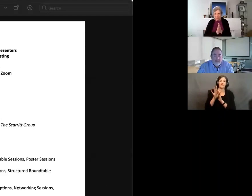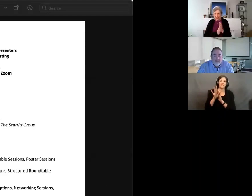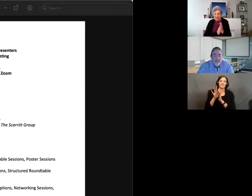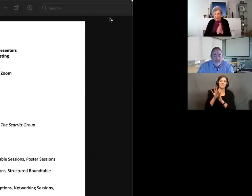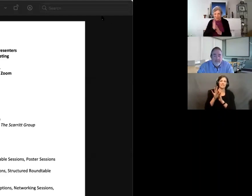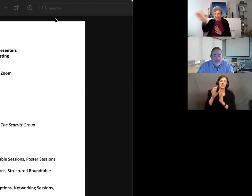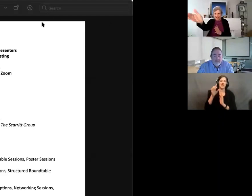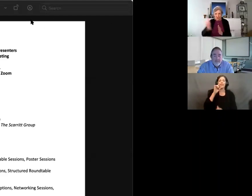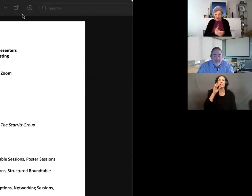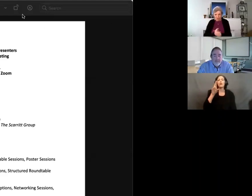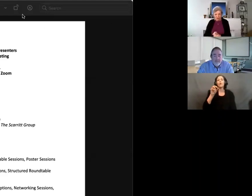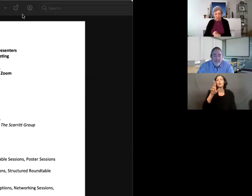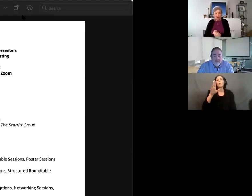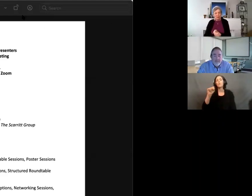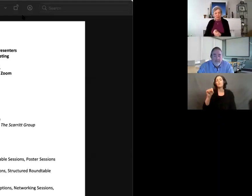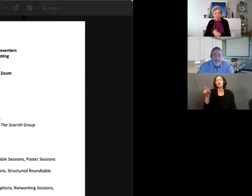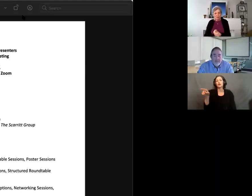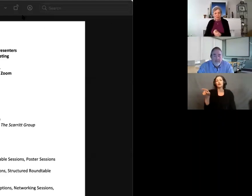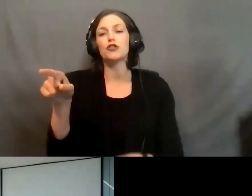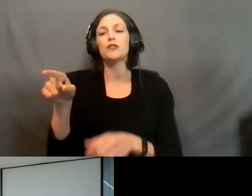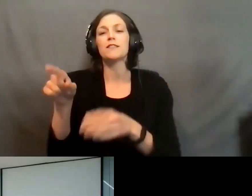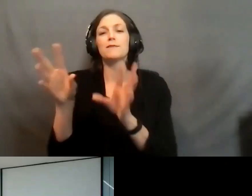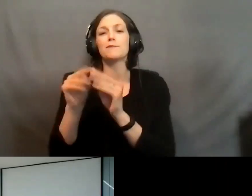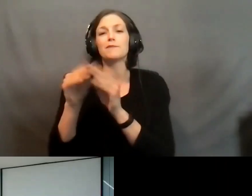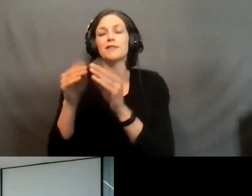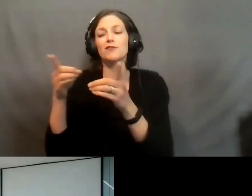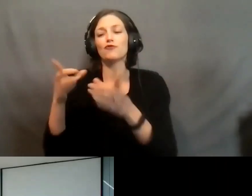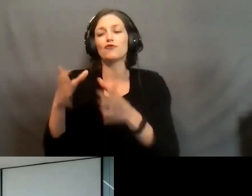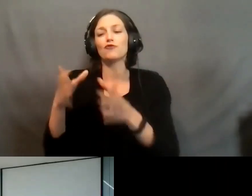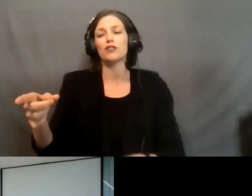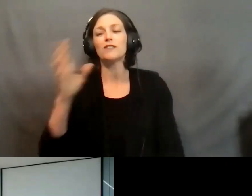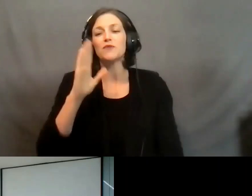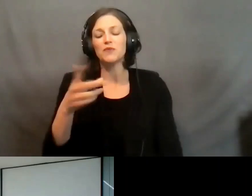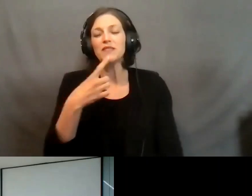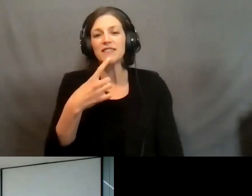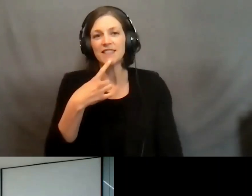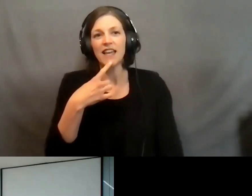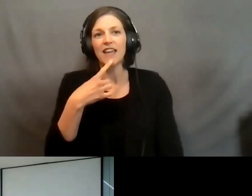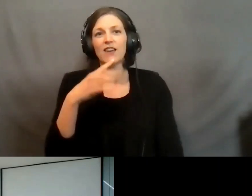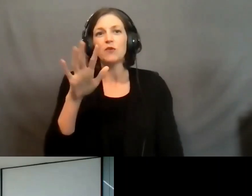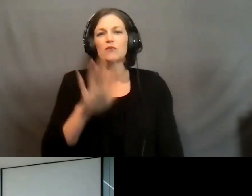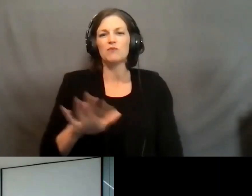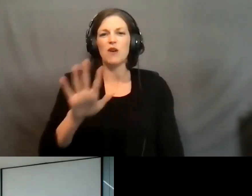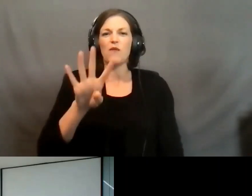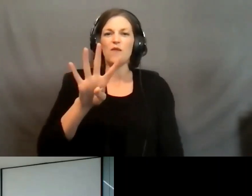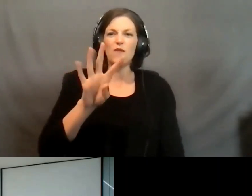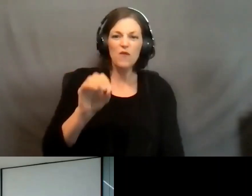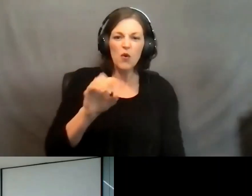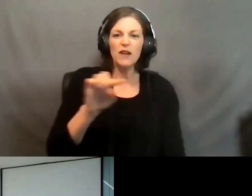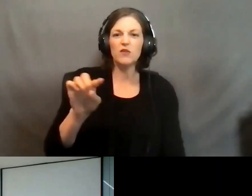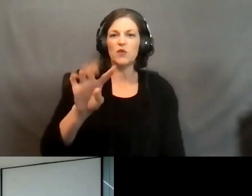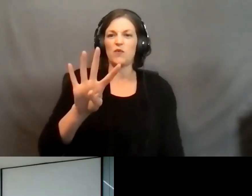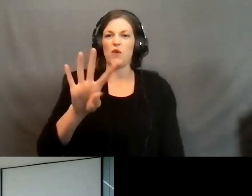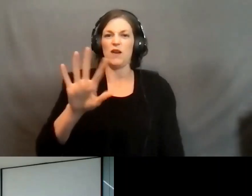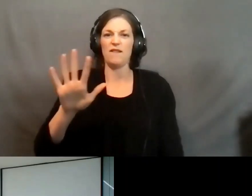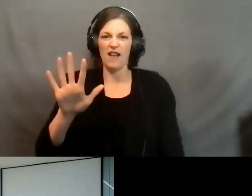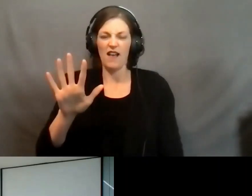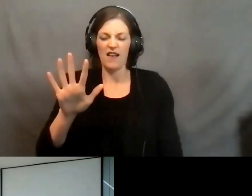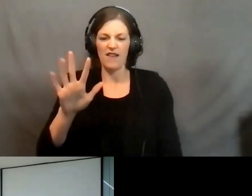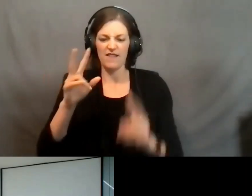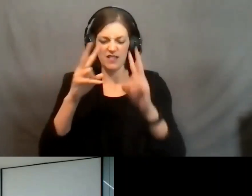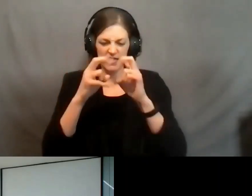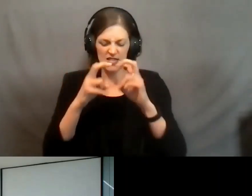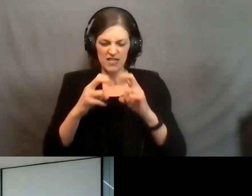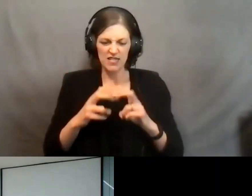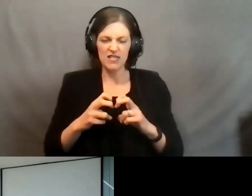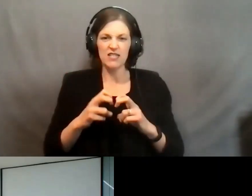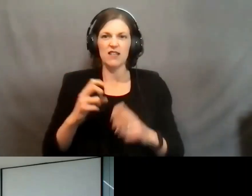12:12:41 we are doing about 40 or 45 of these examinations and so when is something surfaces